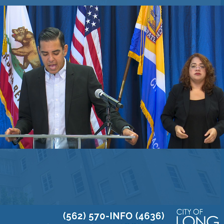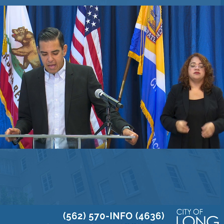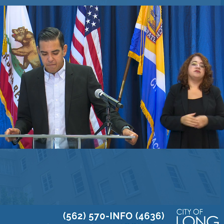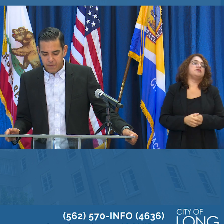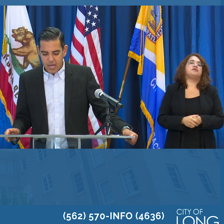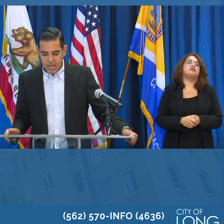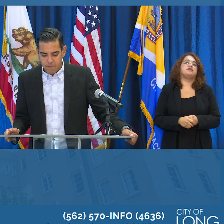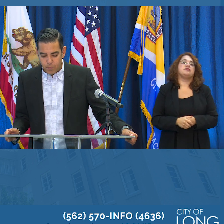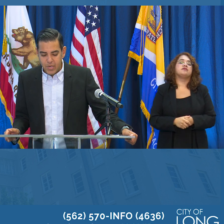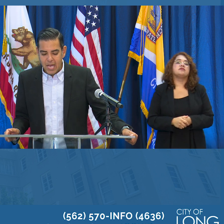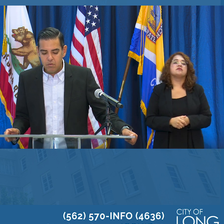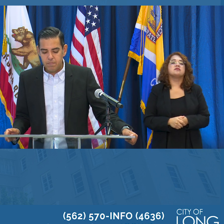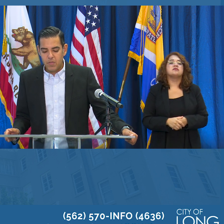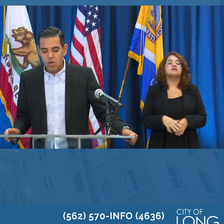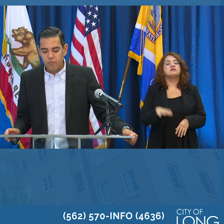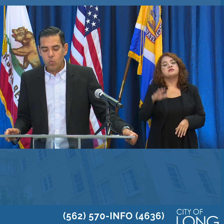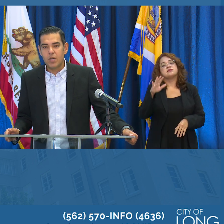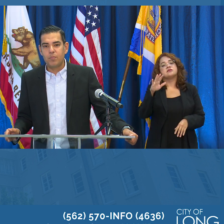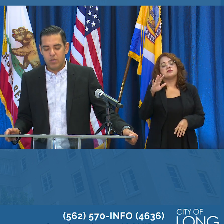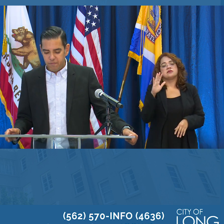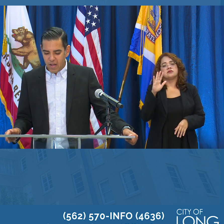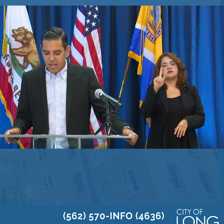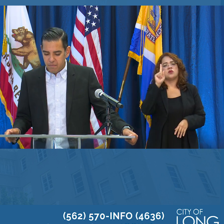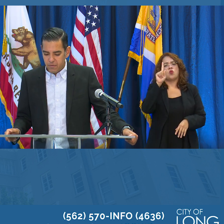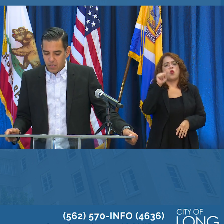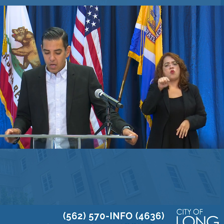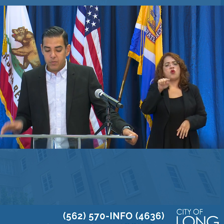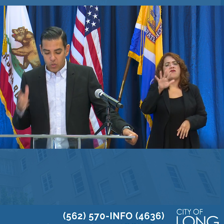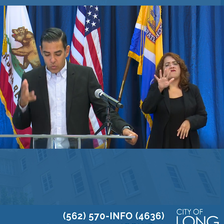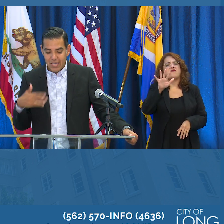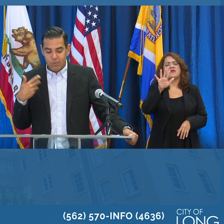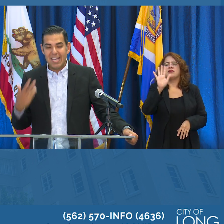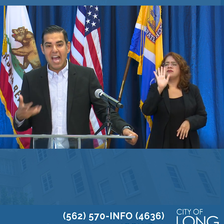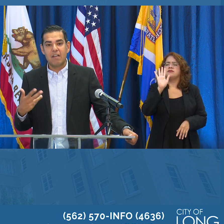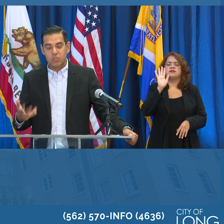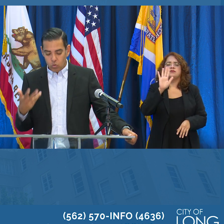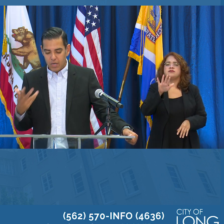have put out over 1.5; I'm sorry, that we have stored, I'm